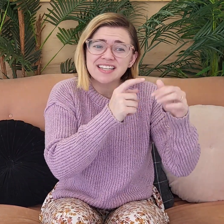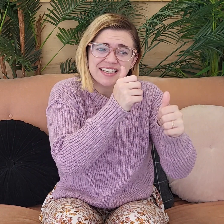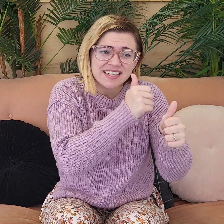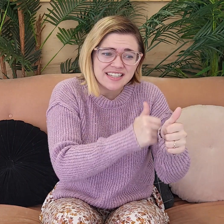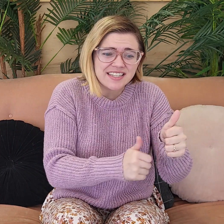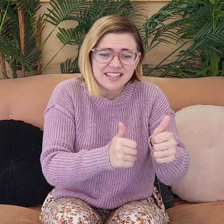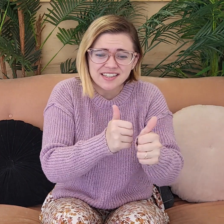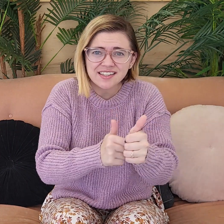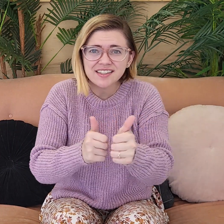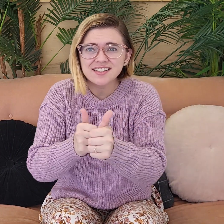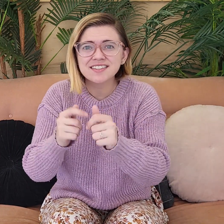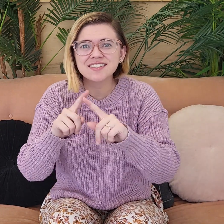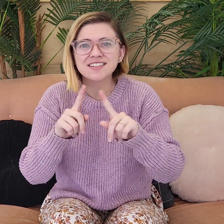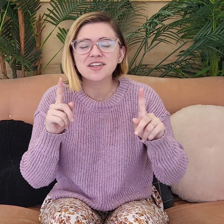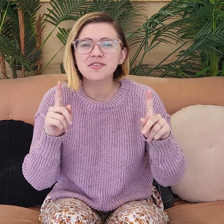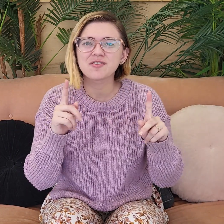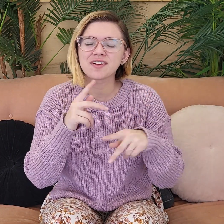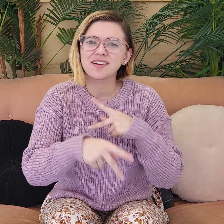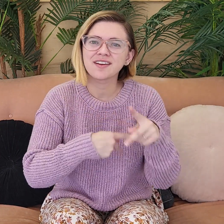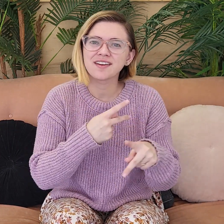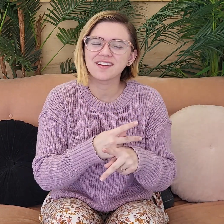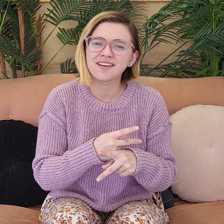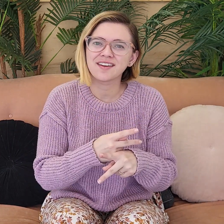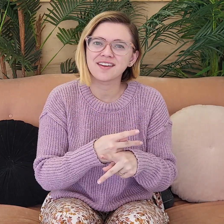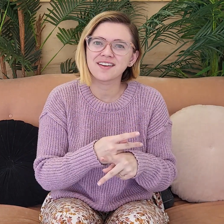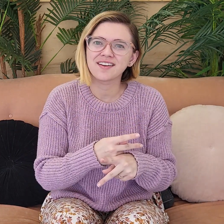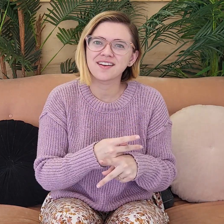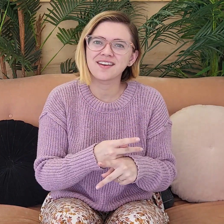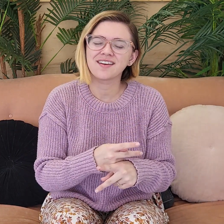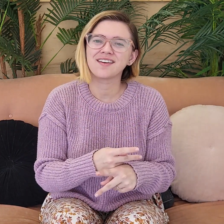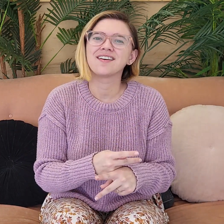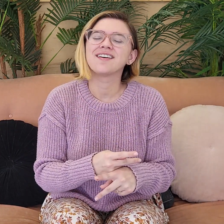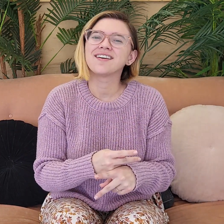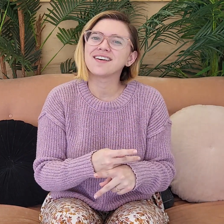unique each individual species is.